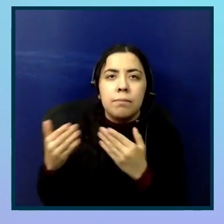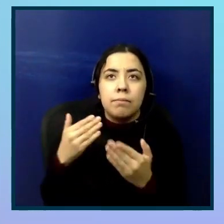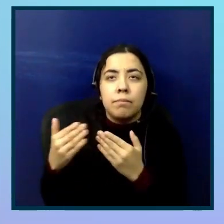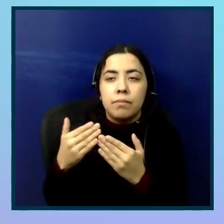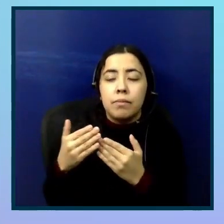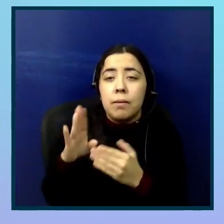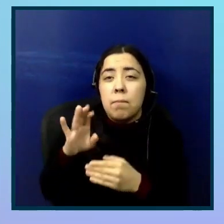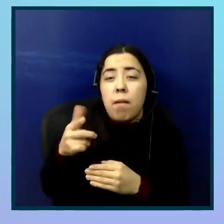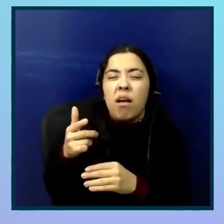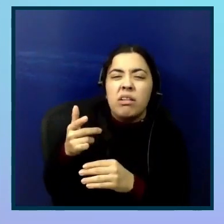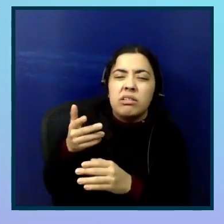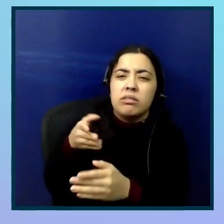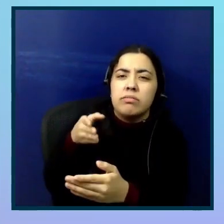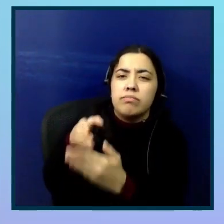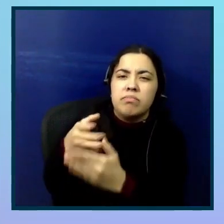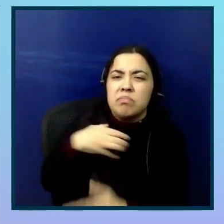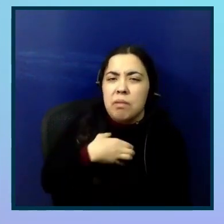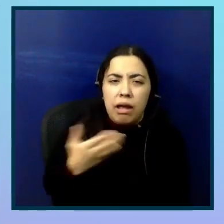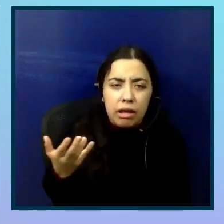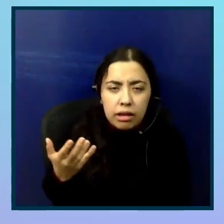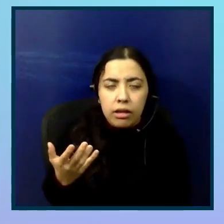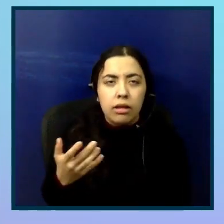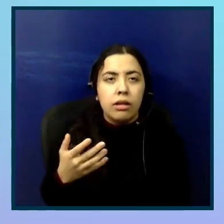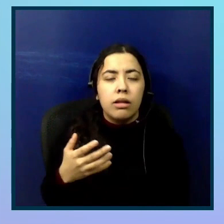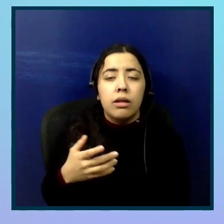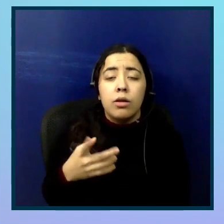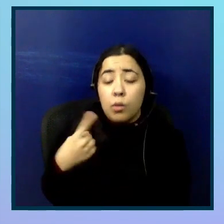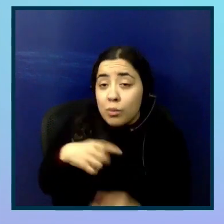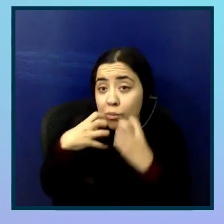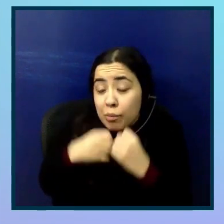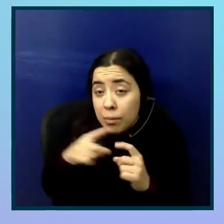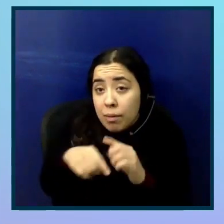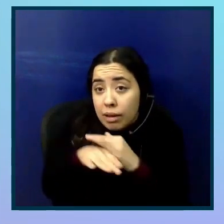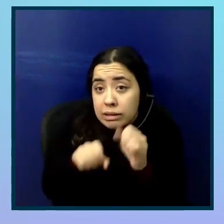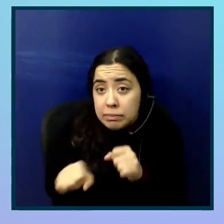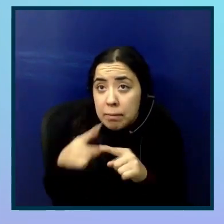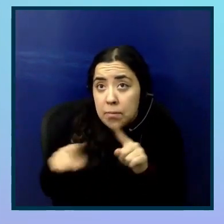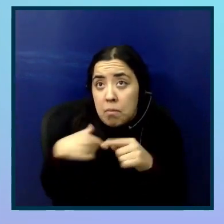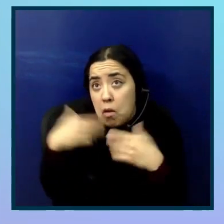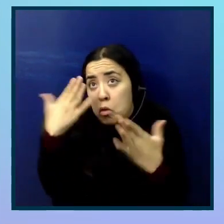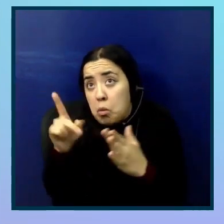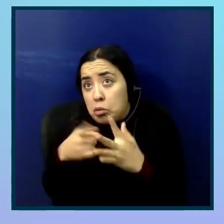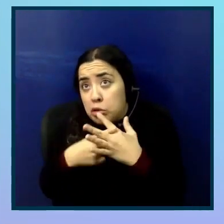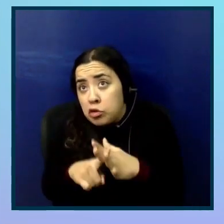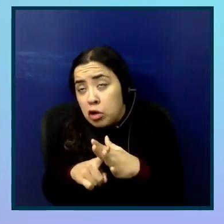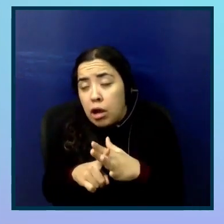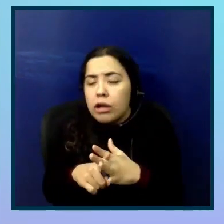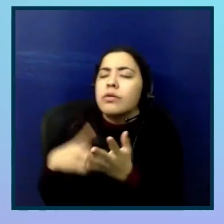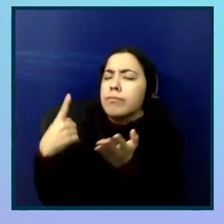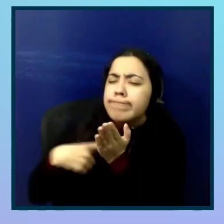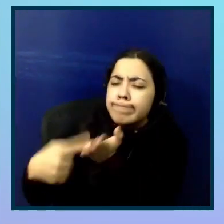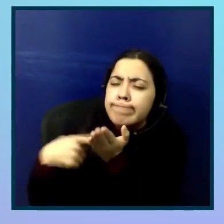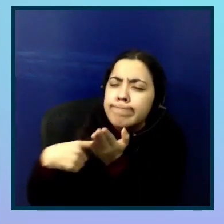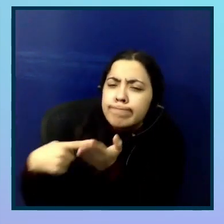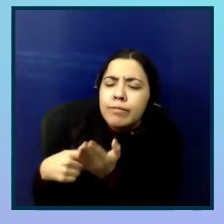we really care about this. I don't know where to start. So actually my first few weeks on working on this project was really just a listening tour